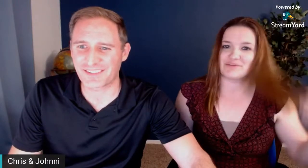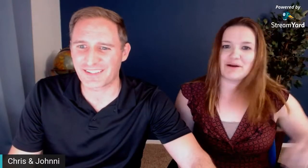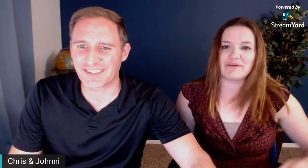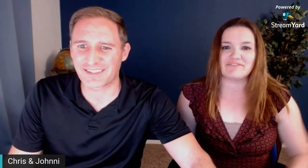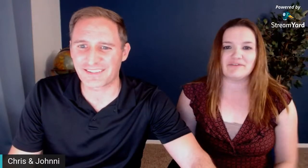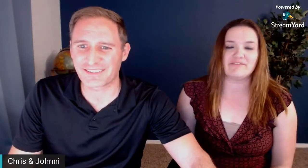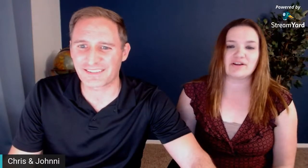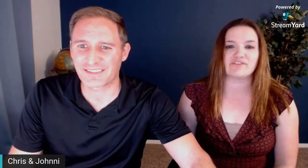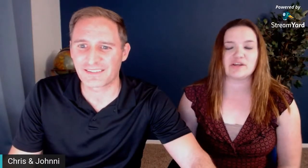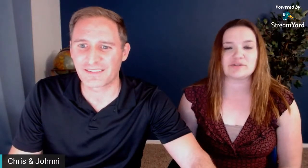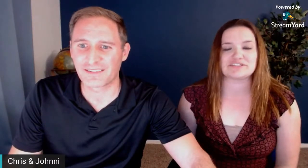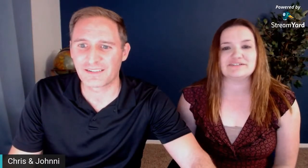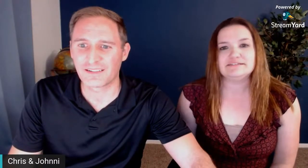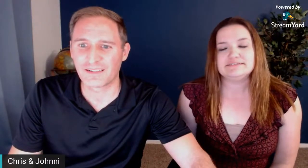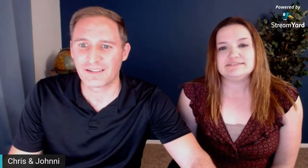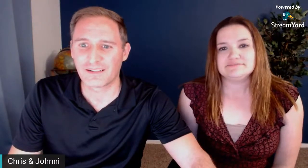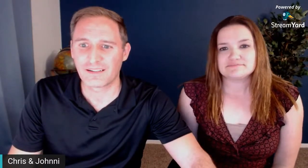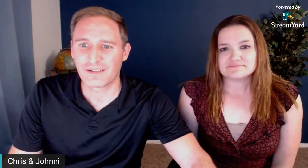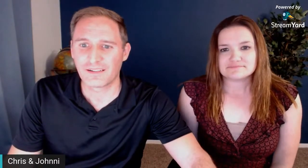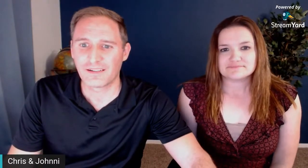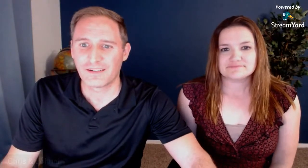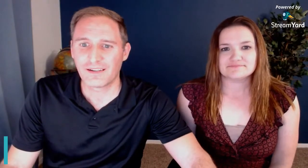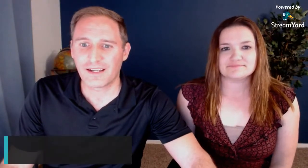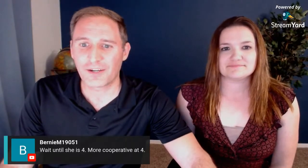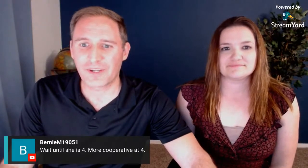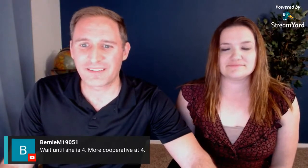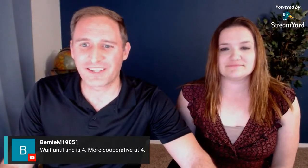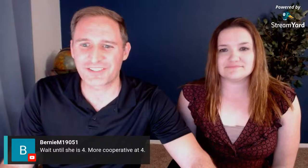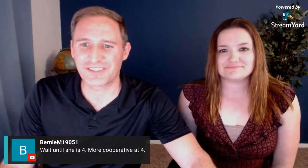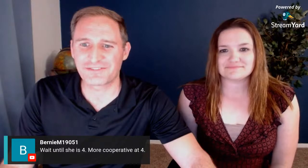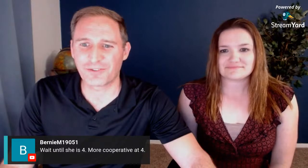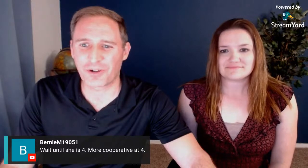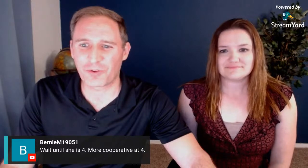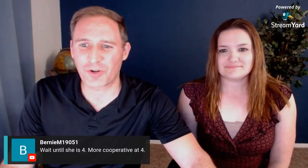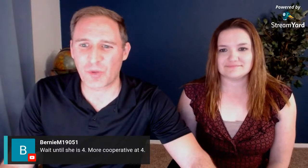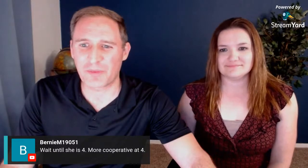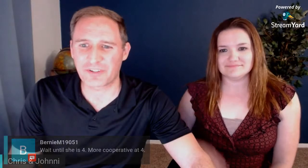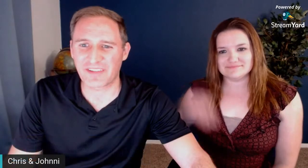your mom had a very funny question uh wait until she's four more cooperative